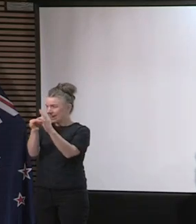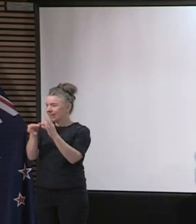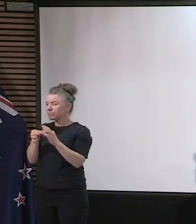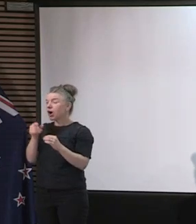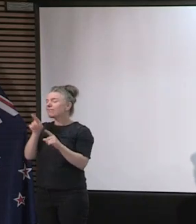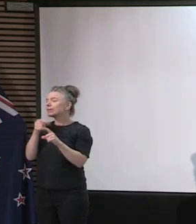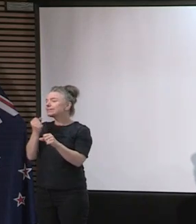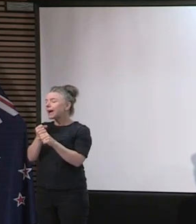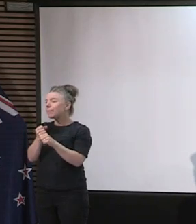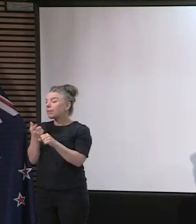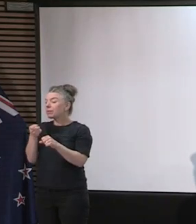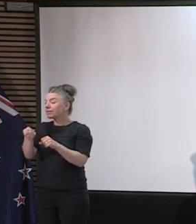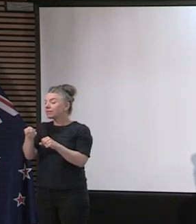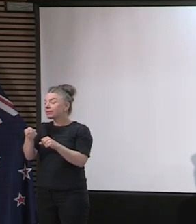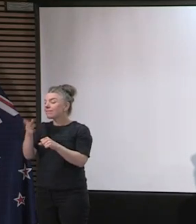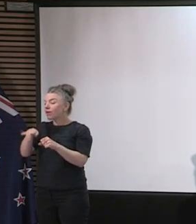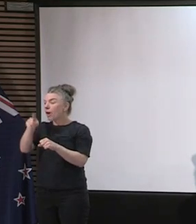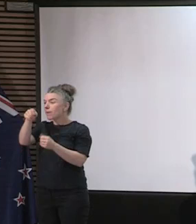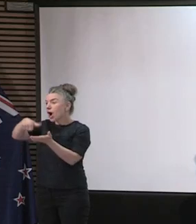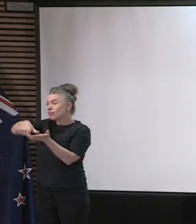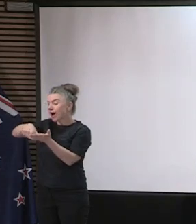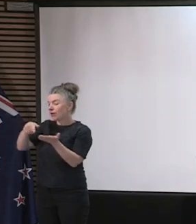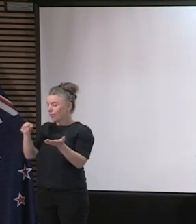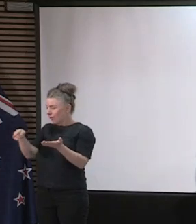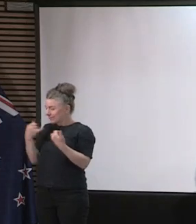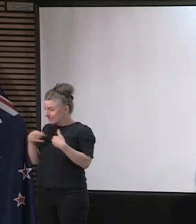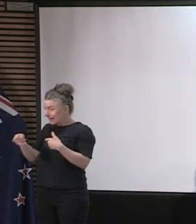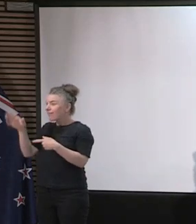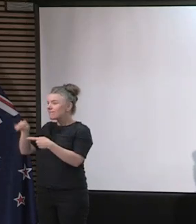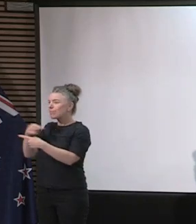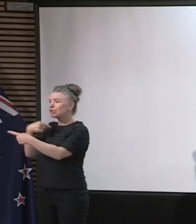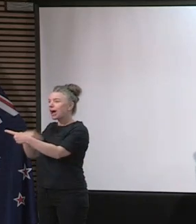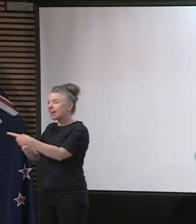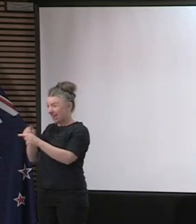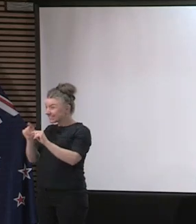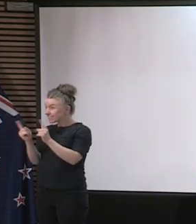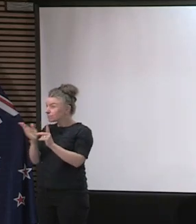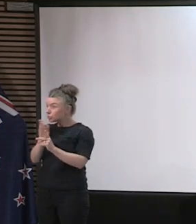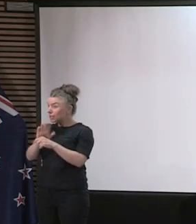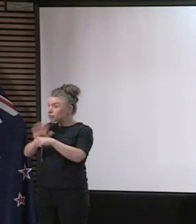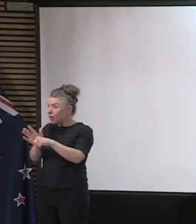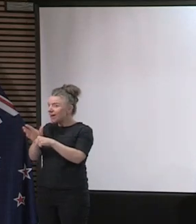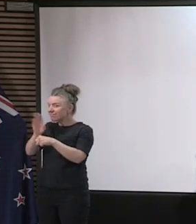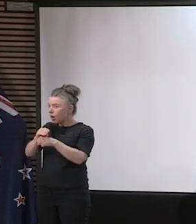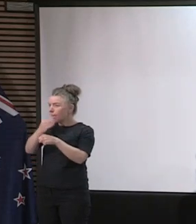exactly like the genome, for example, of the virus when it confidence in Iran or if it had come from Europe or China.